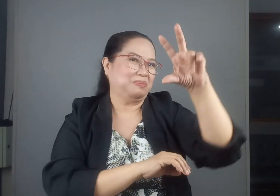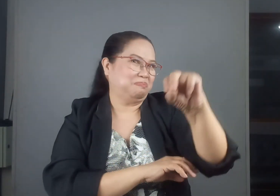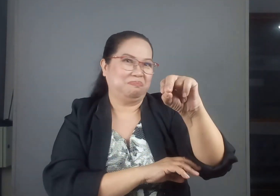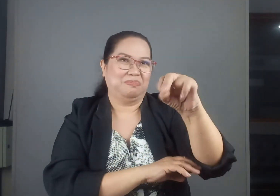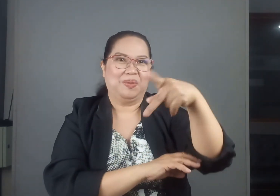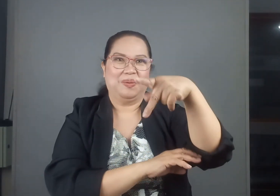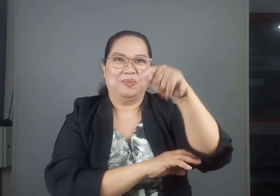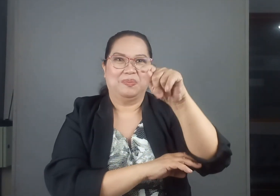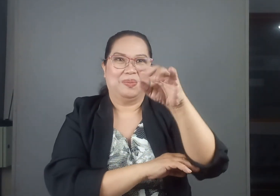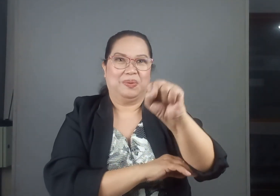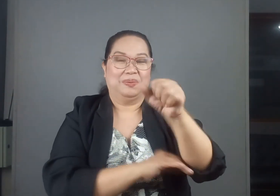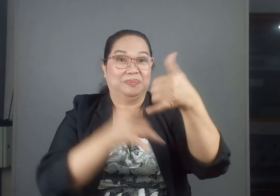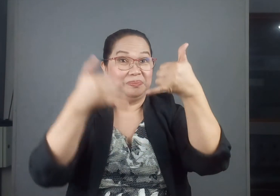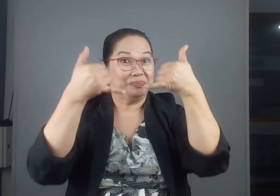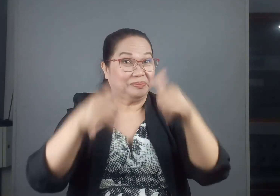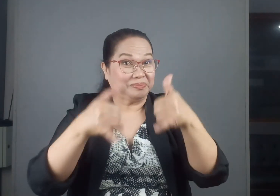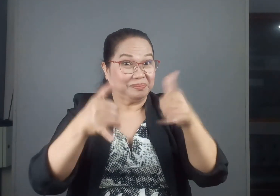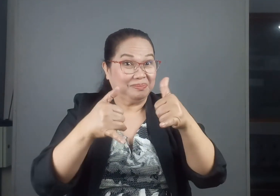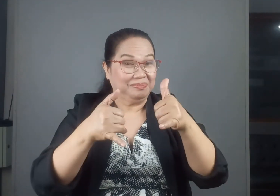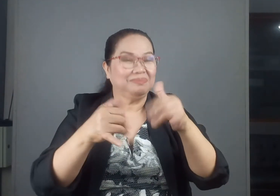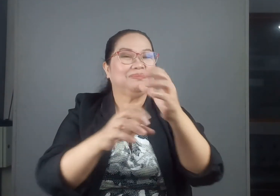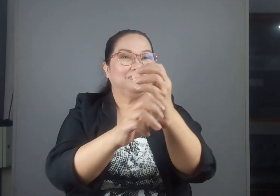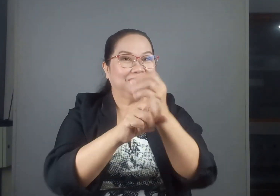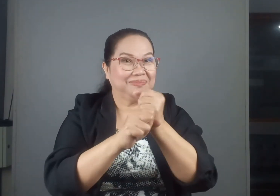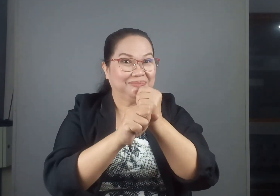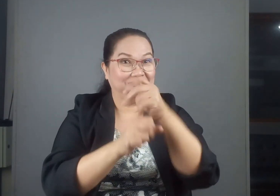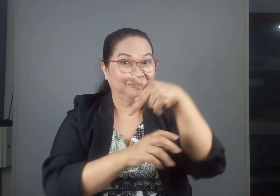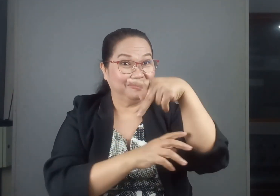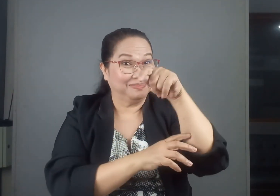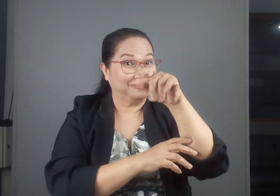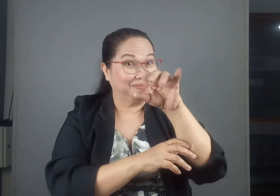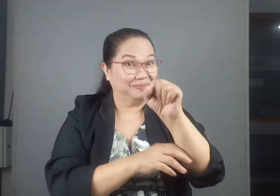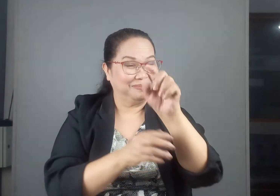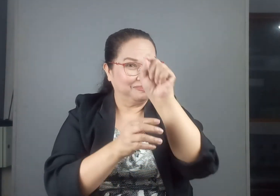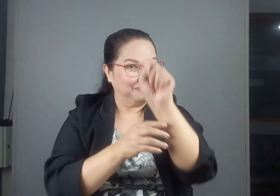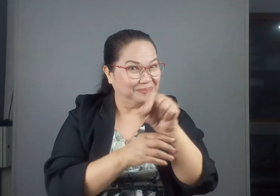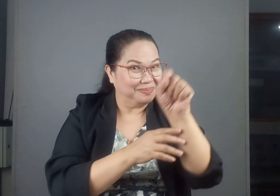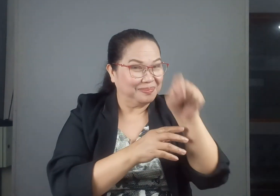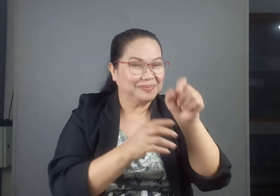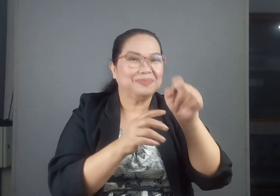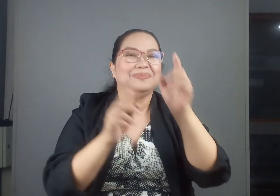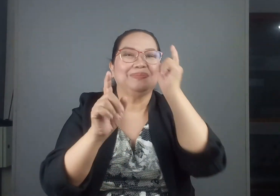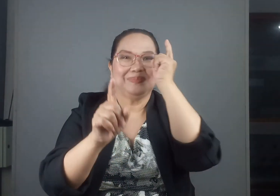Players can only secure points after performing the signs in the correct order